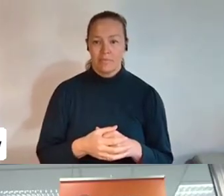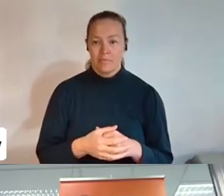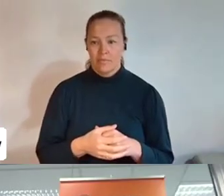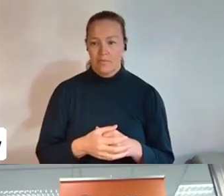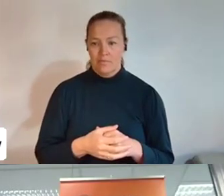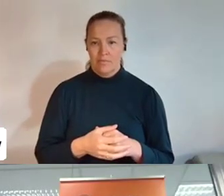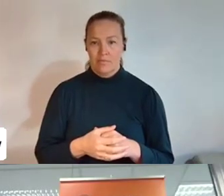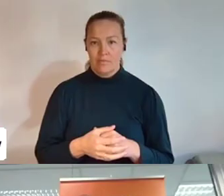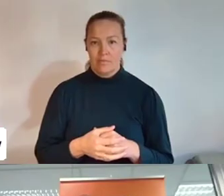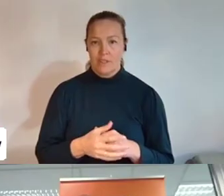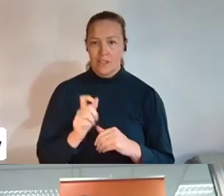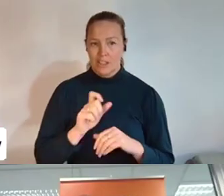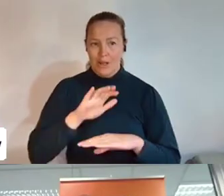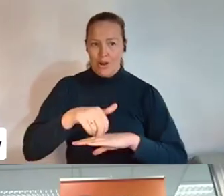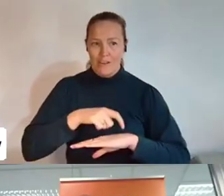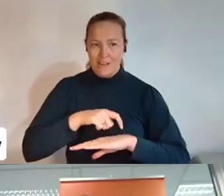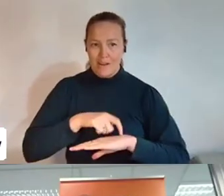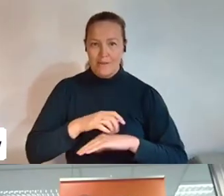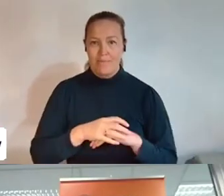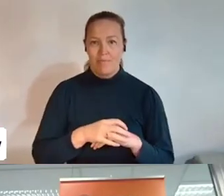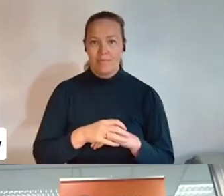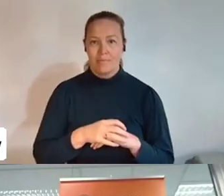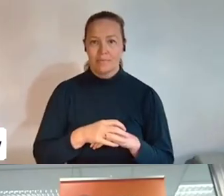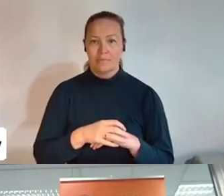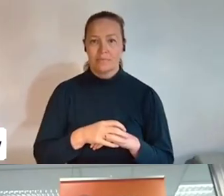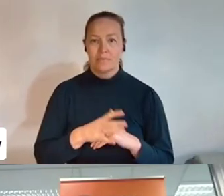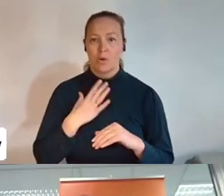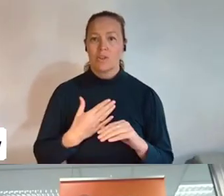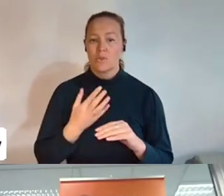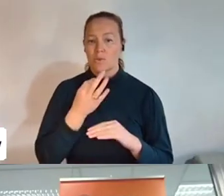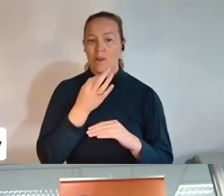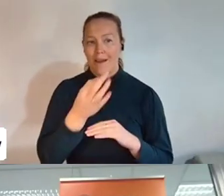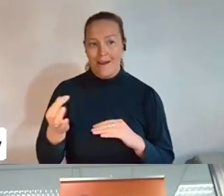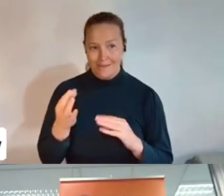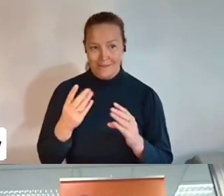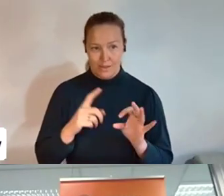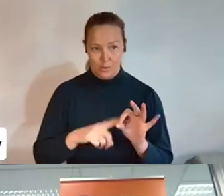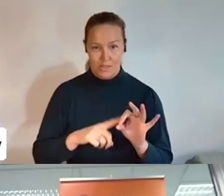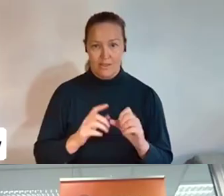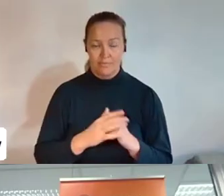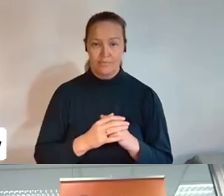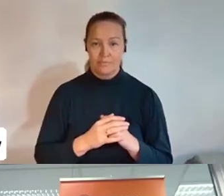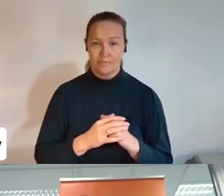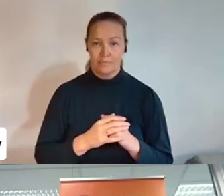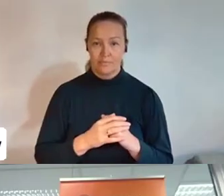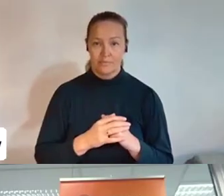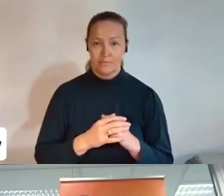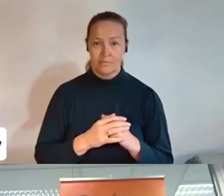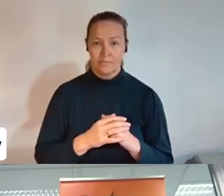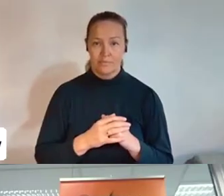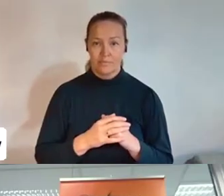overtime a little bit, so I just want to throw in some questions. I have a question already from EJ